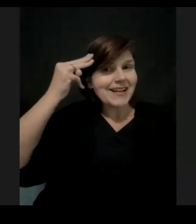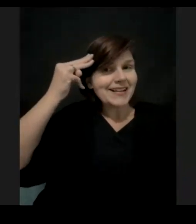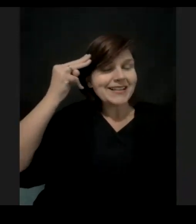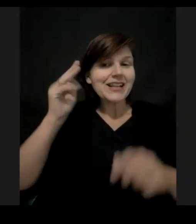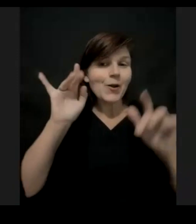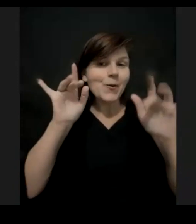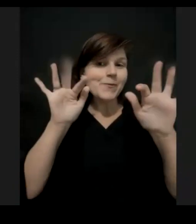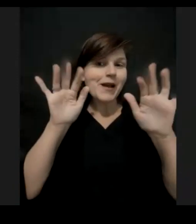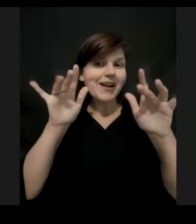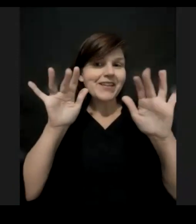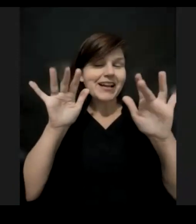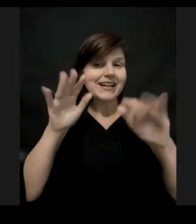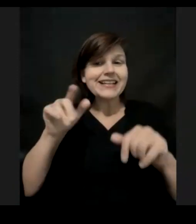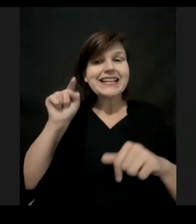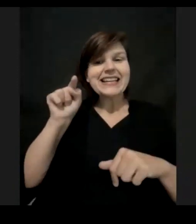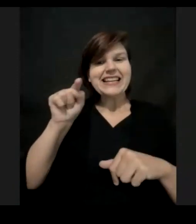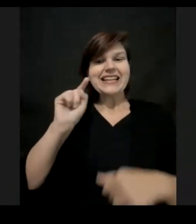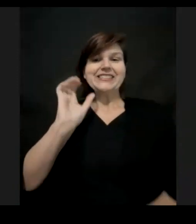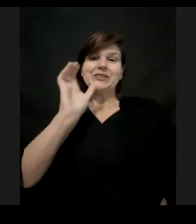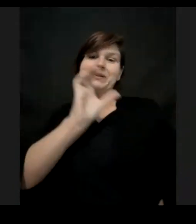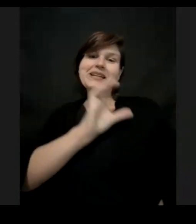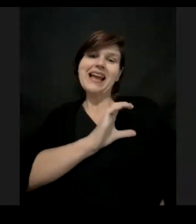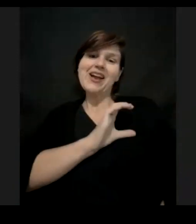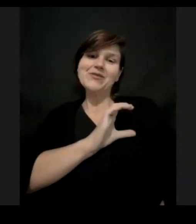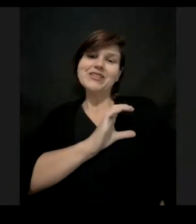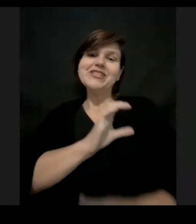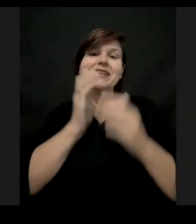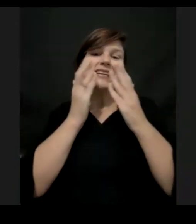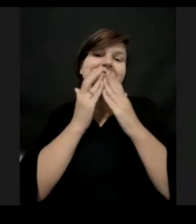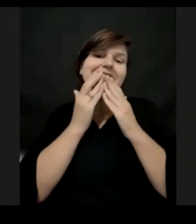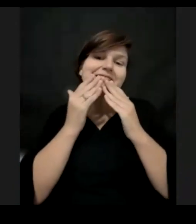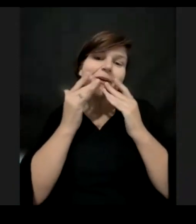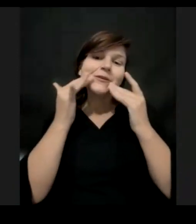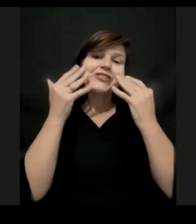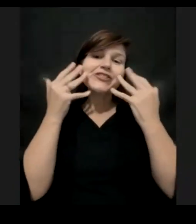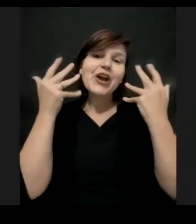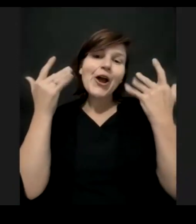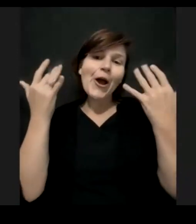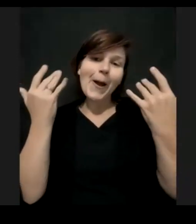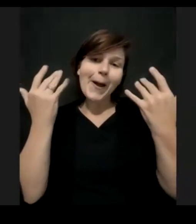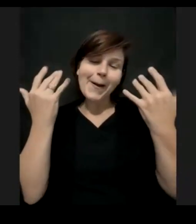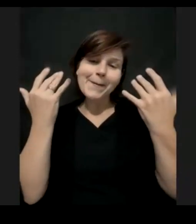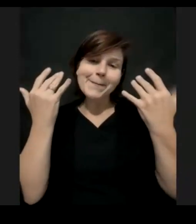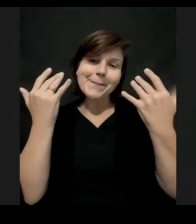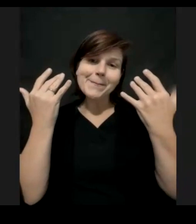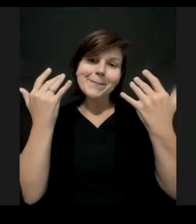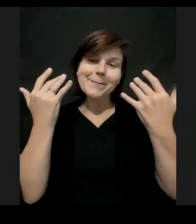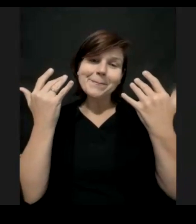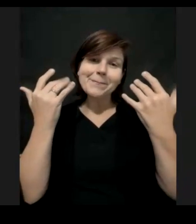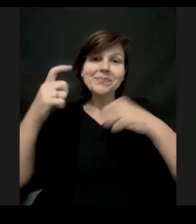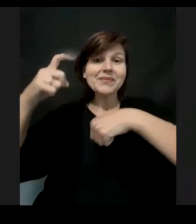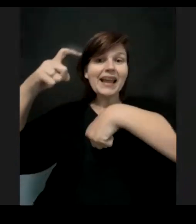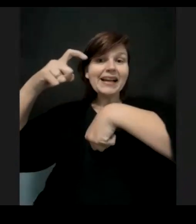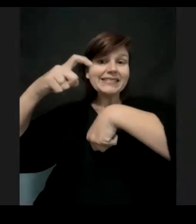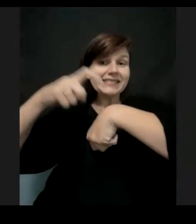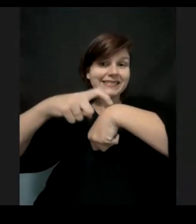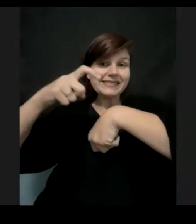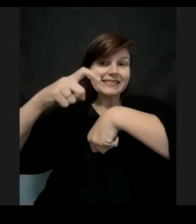∂ ∂ He's such a character, he’s so charming. ∂ ∂ Tap your finger on your wrist. ∂ ∂ Time for adventure. ∂ ∂